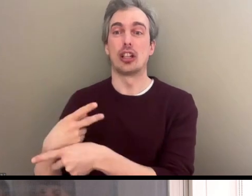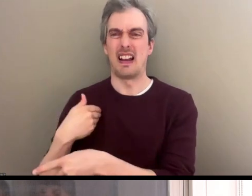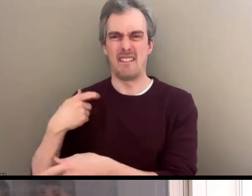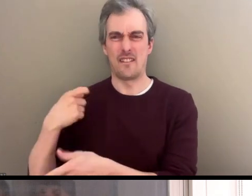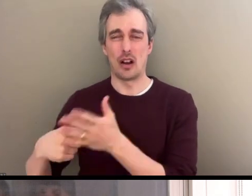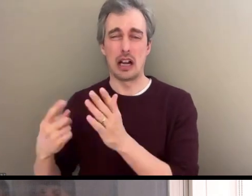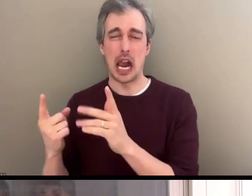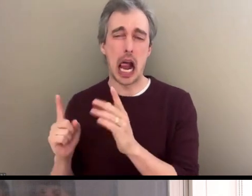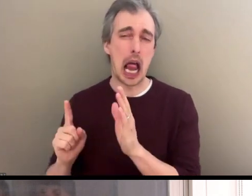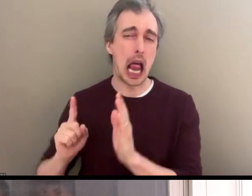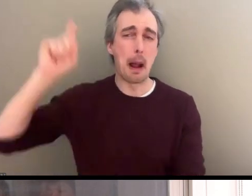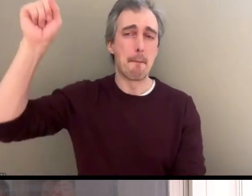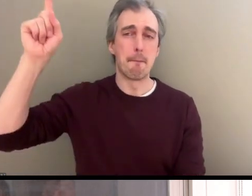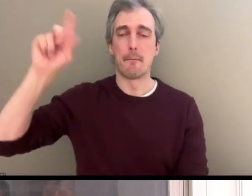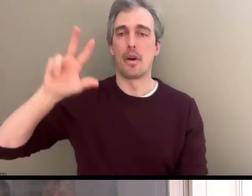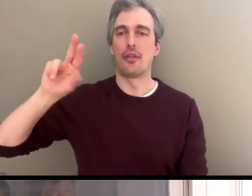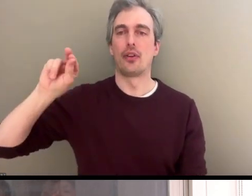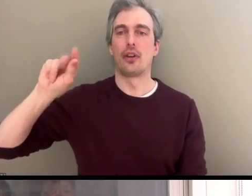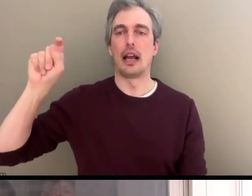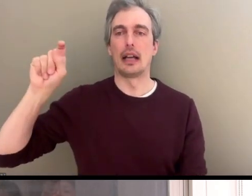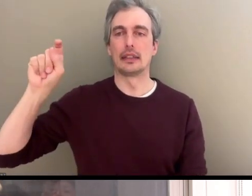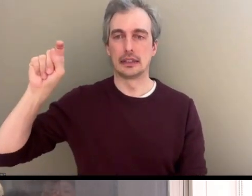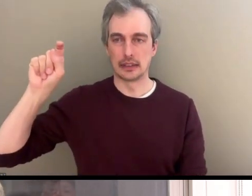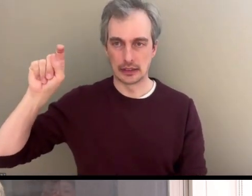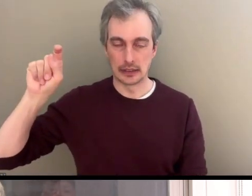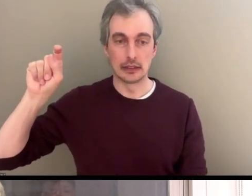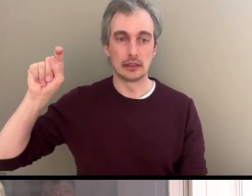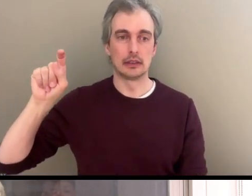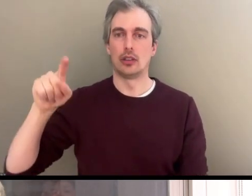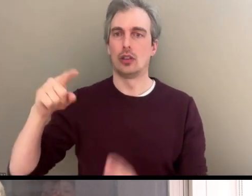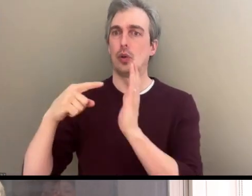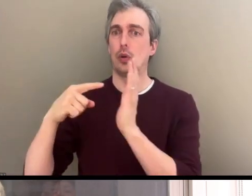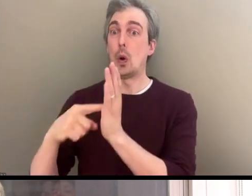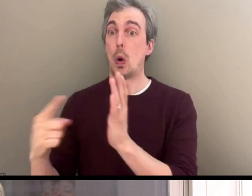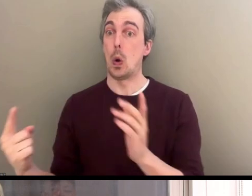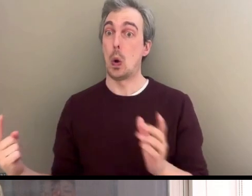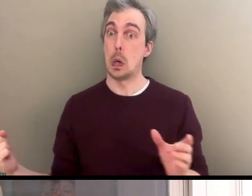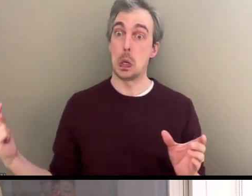So what this illustrates is the necessity of incorporating best practices from